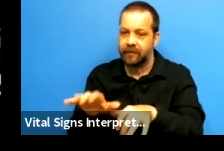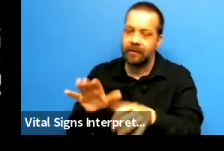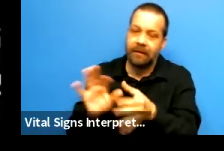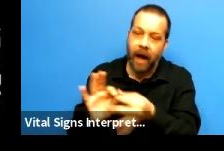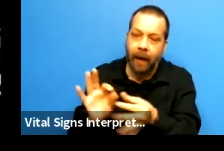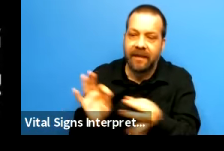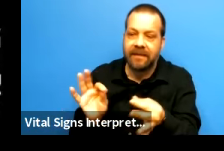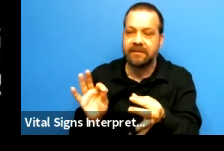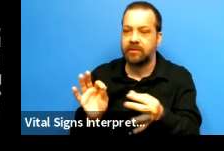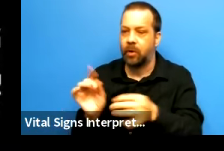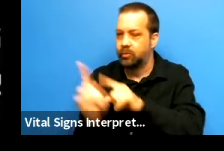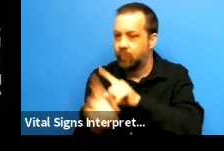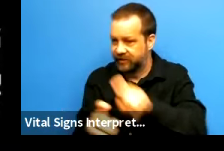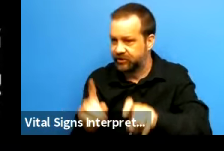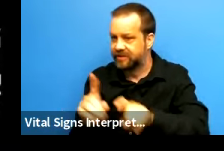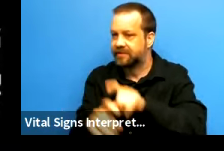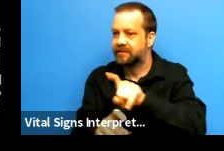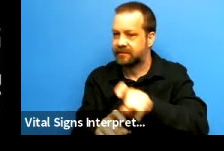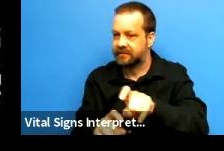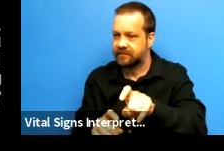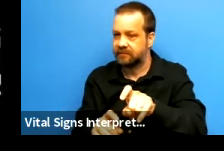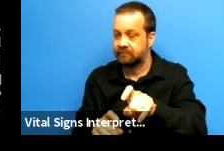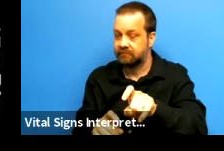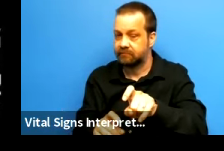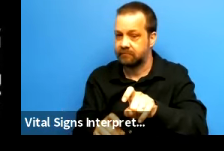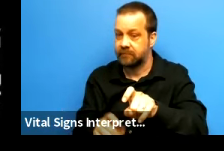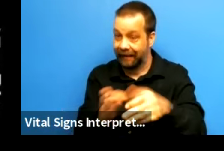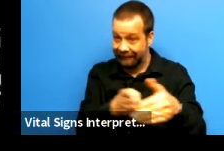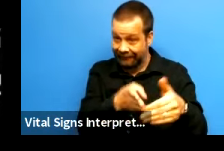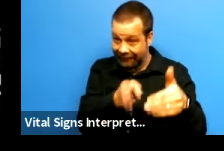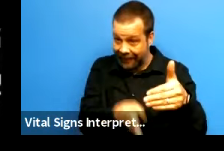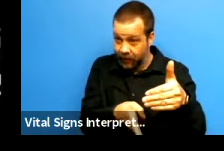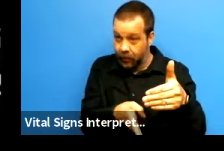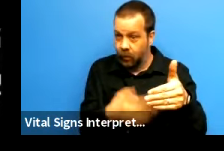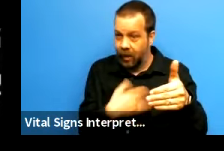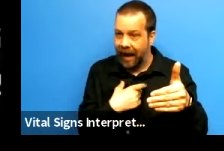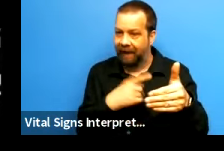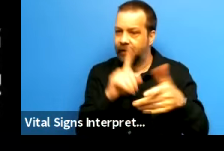We'll have an opportunity at the end for folks to ask questions.